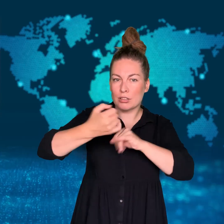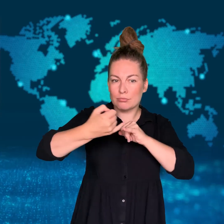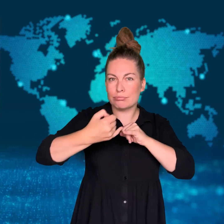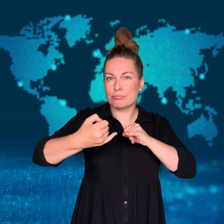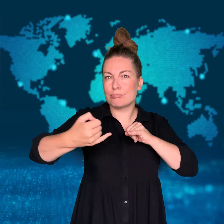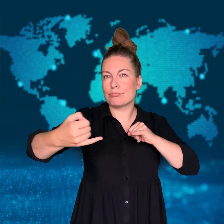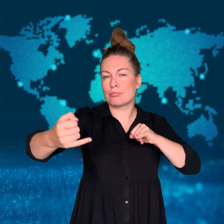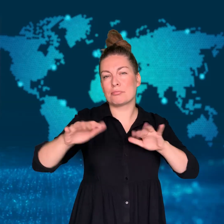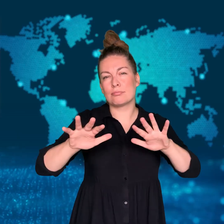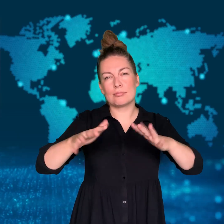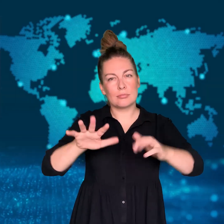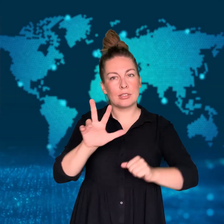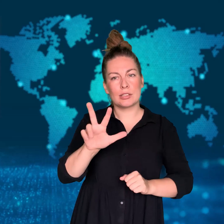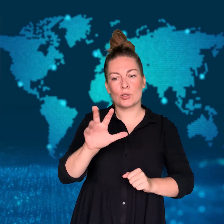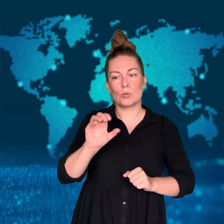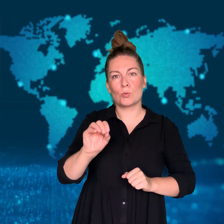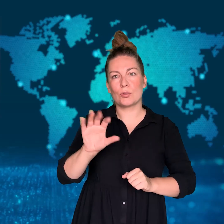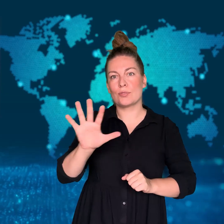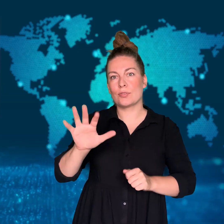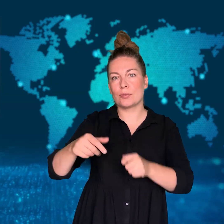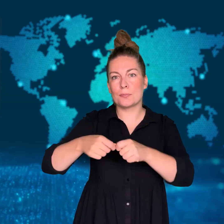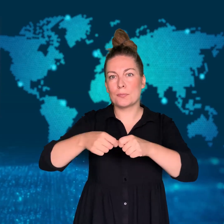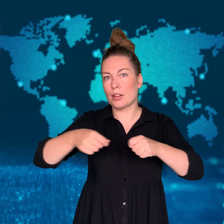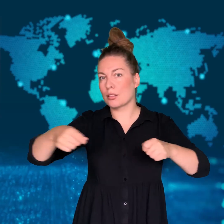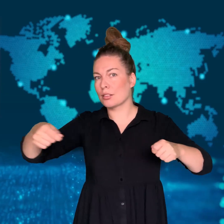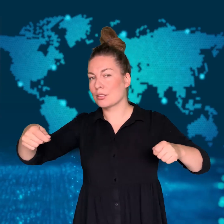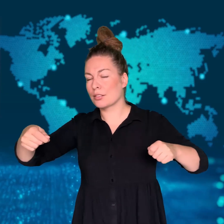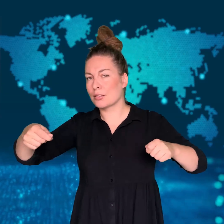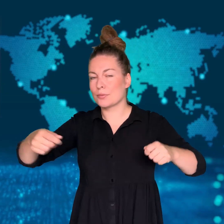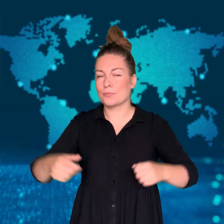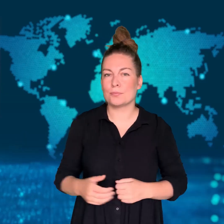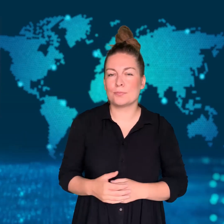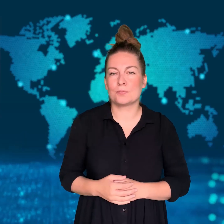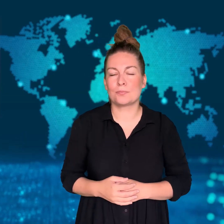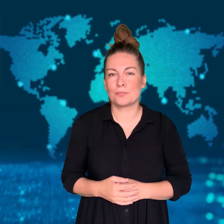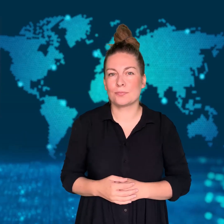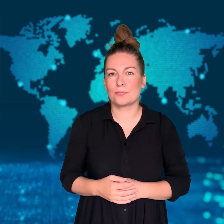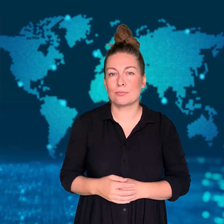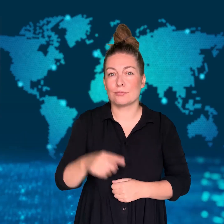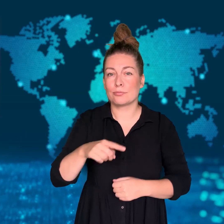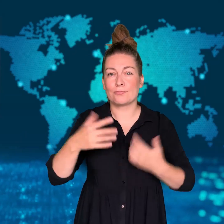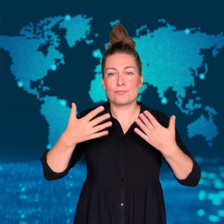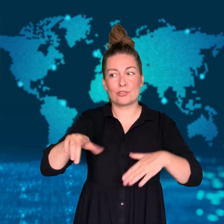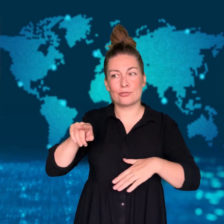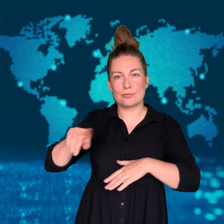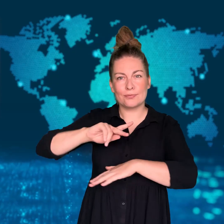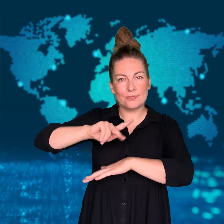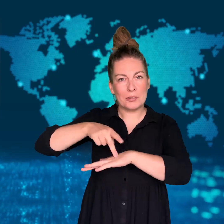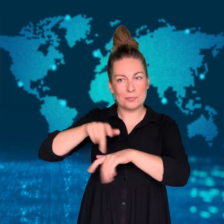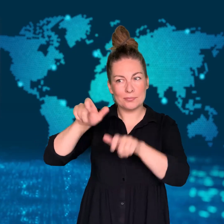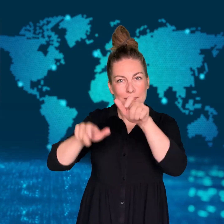A photo of the blocked area was posted by